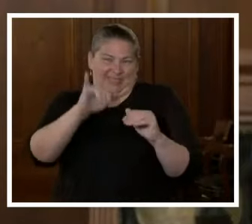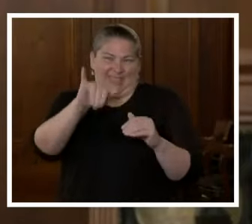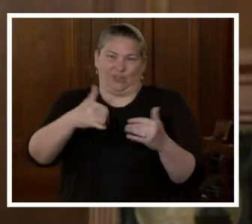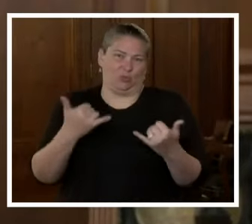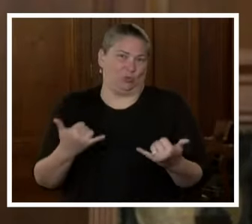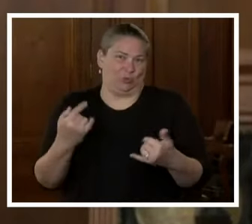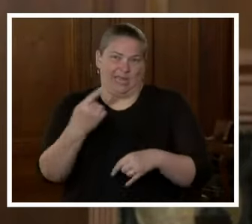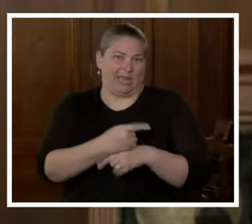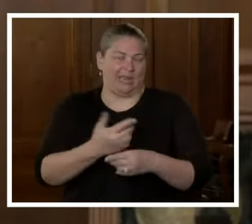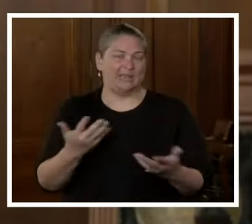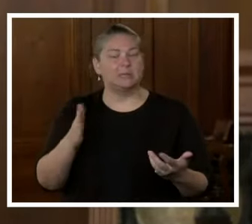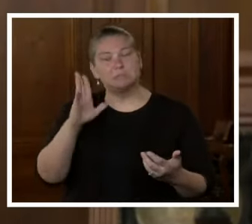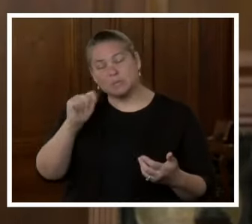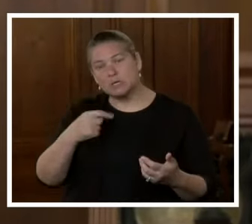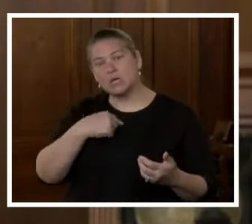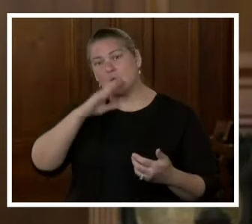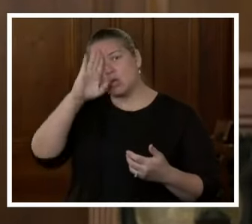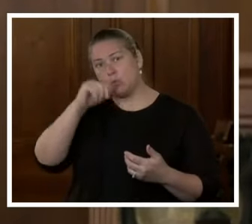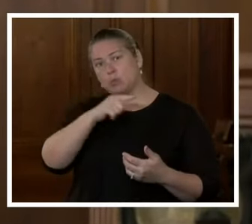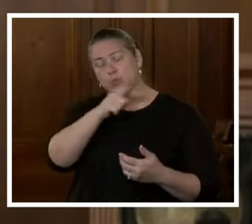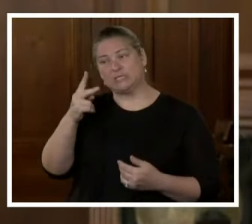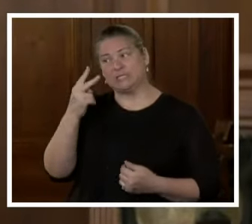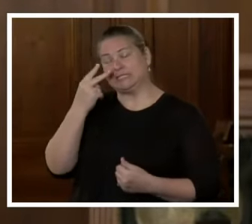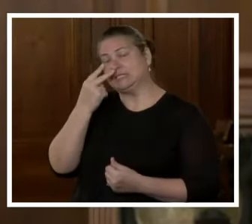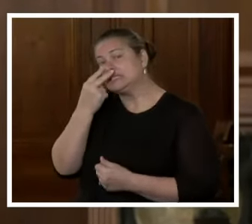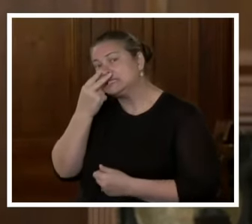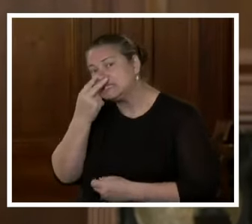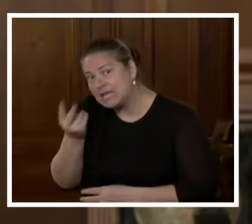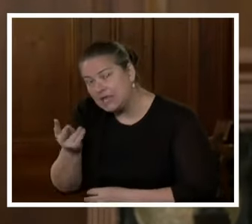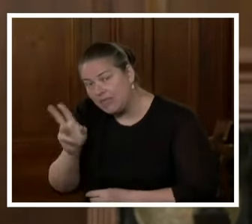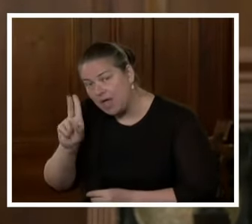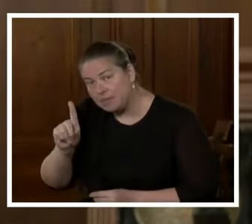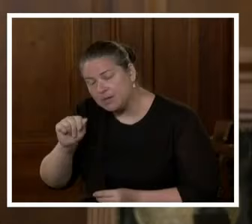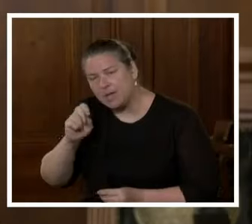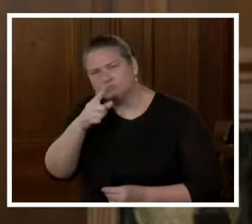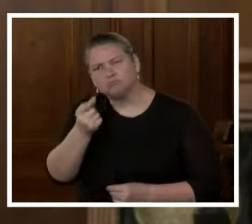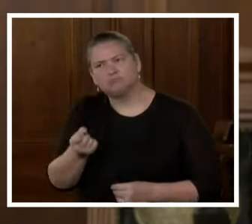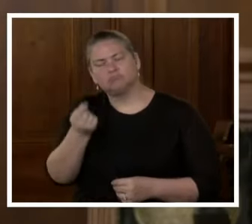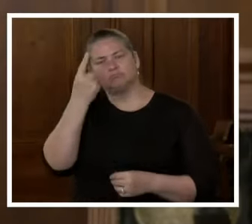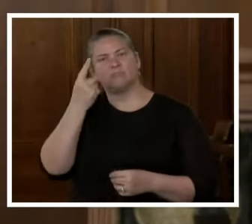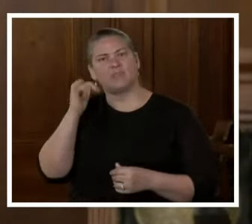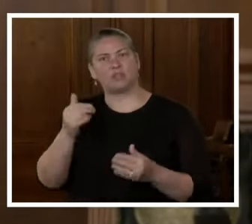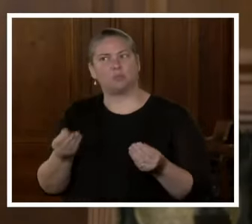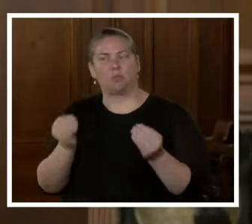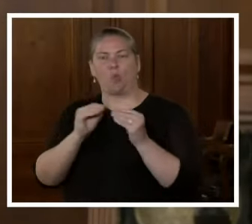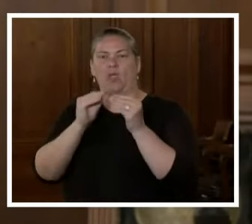KENTUCKY. LET'S MOVE NOW INTO QUESTIONS.